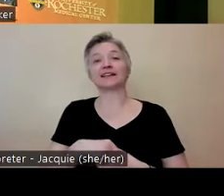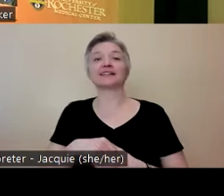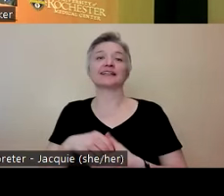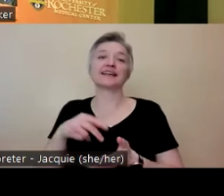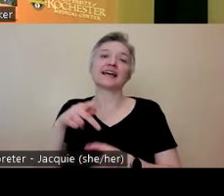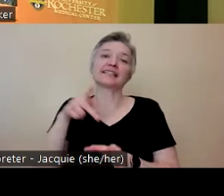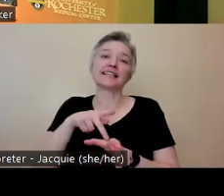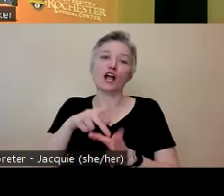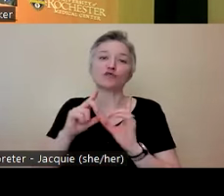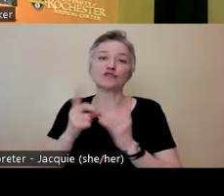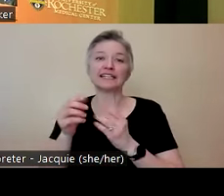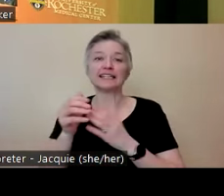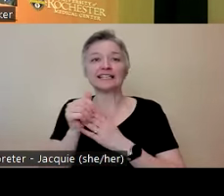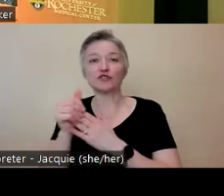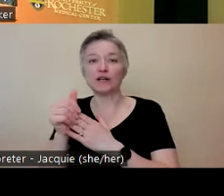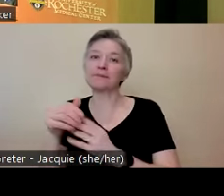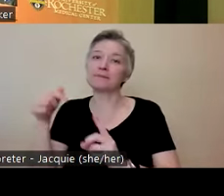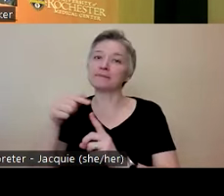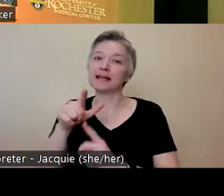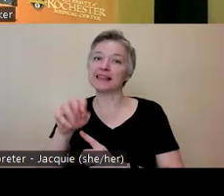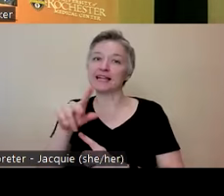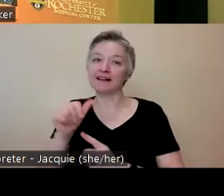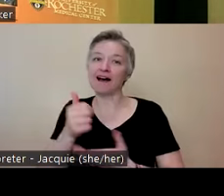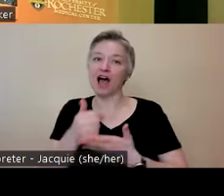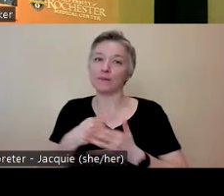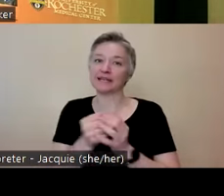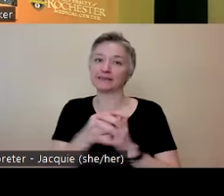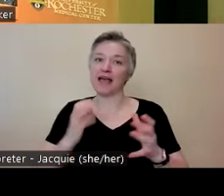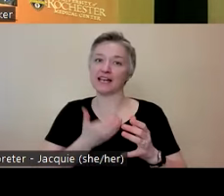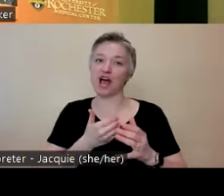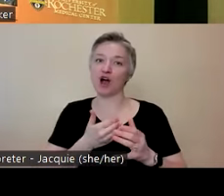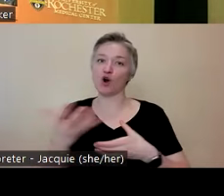for really supporting me and expanding our autism program and Steve for his research